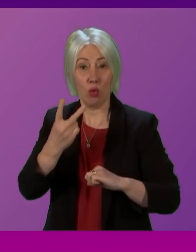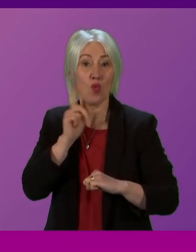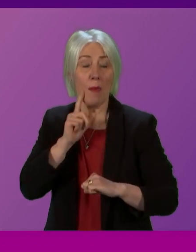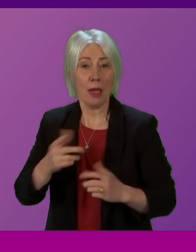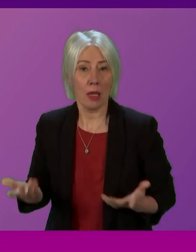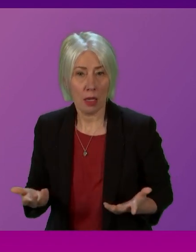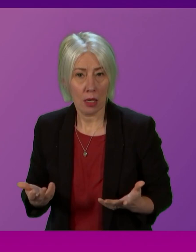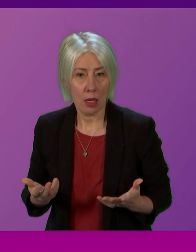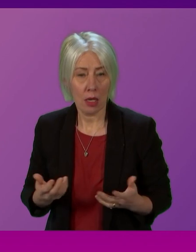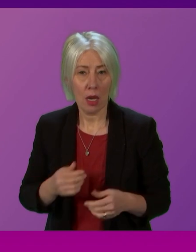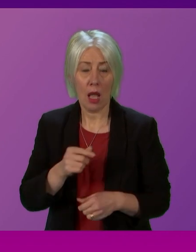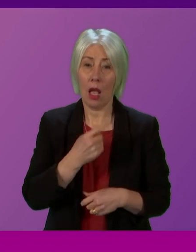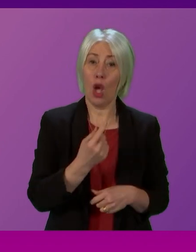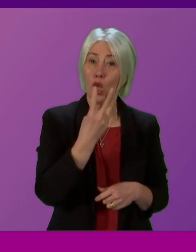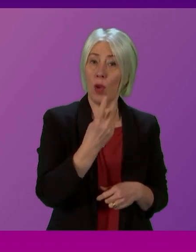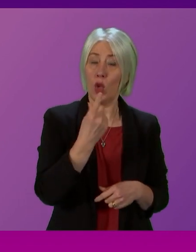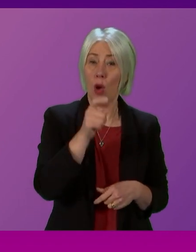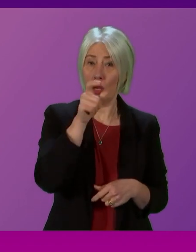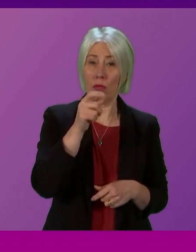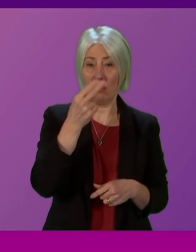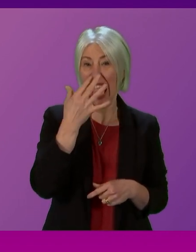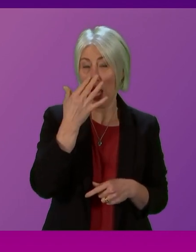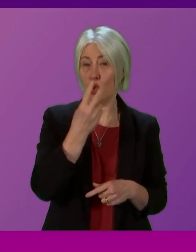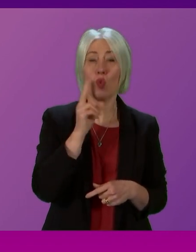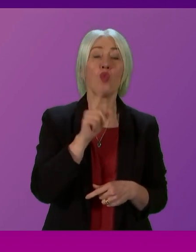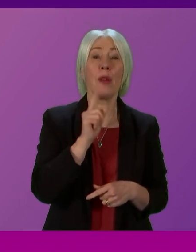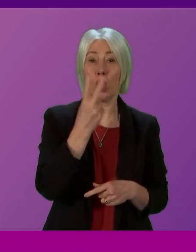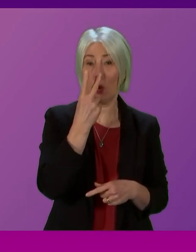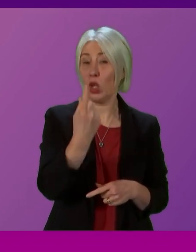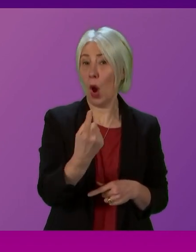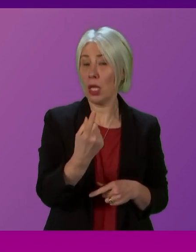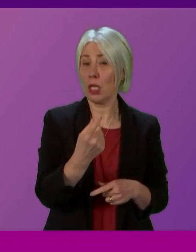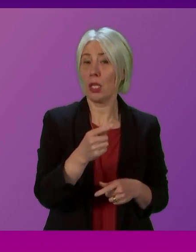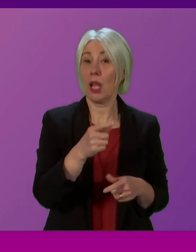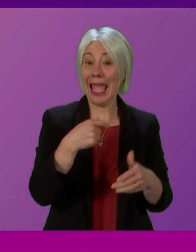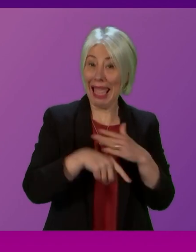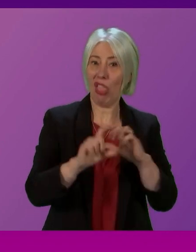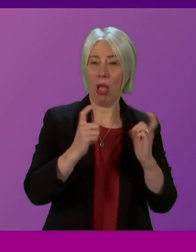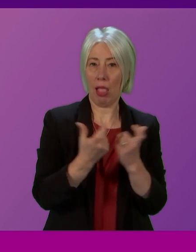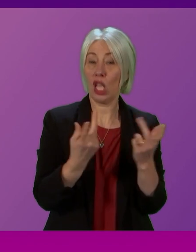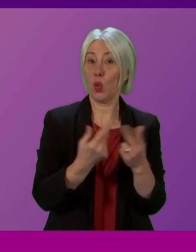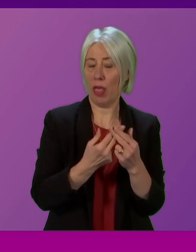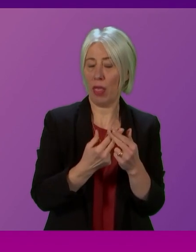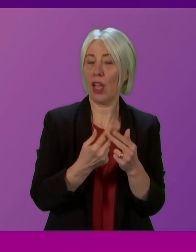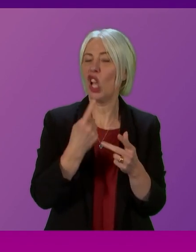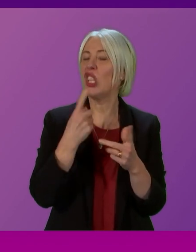Twenty-one-year-old Rachel Ferguson was in that class with him and told a newspaper: